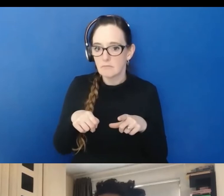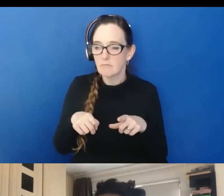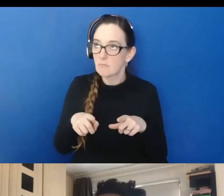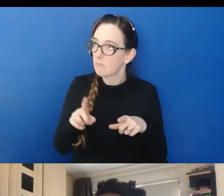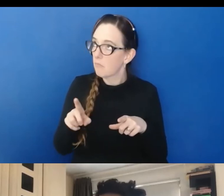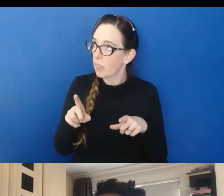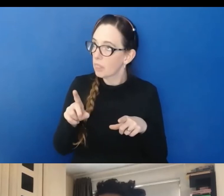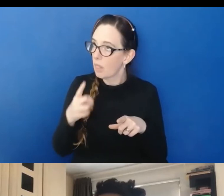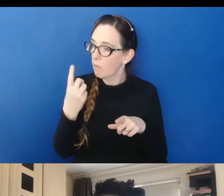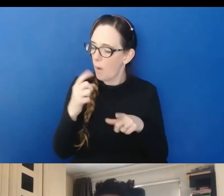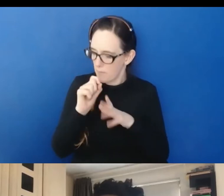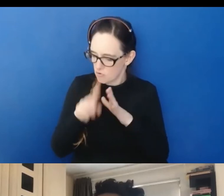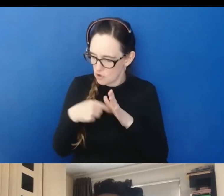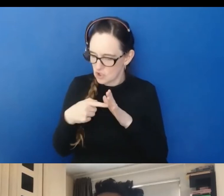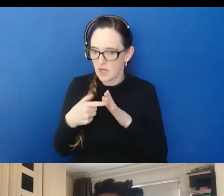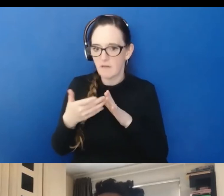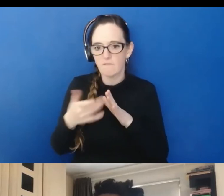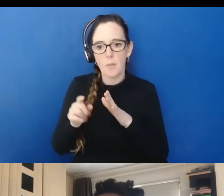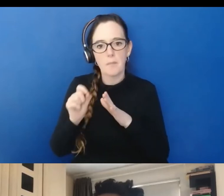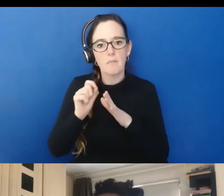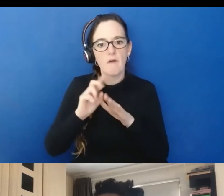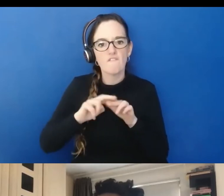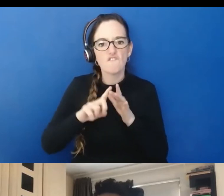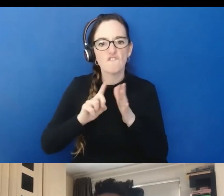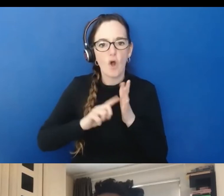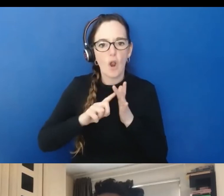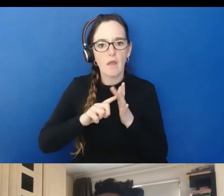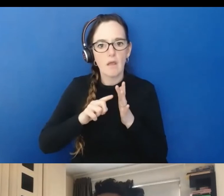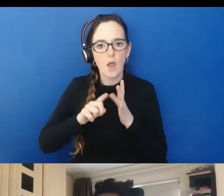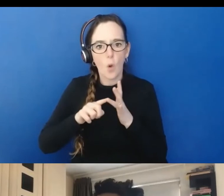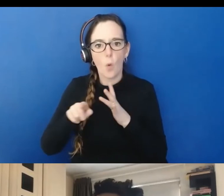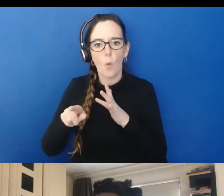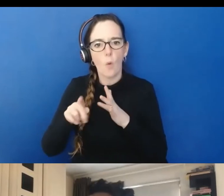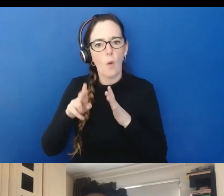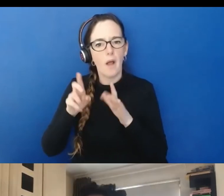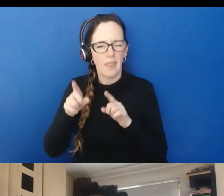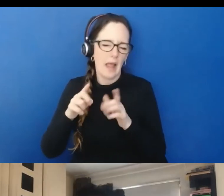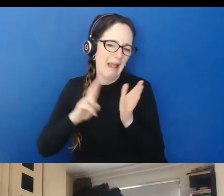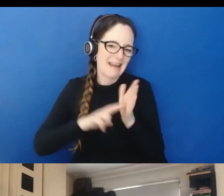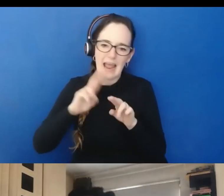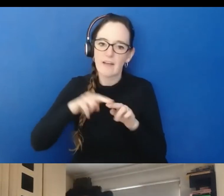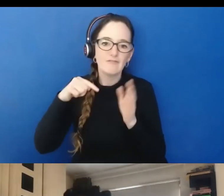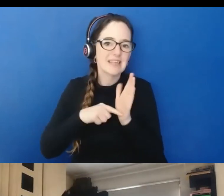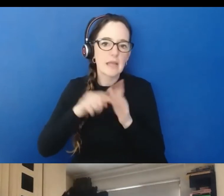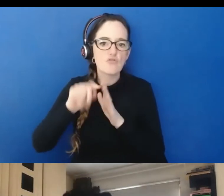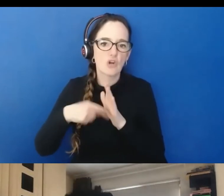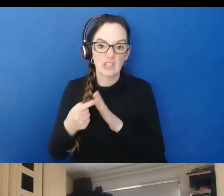from Folia which was actually a FT project. Just couple of months ago.